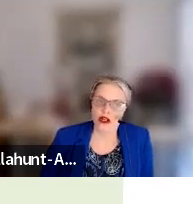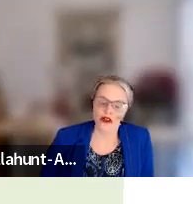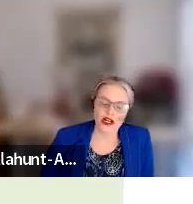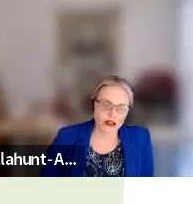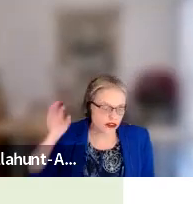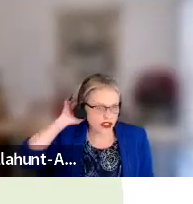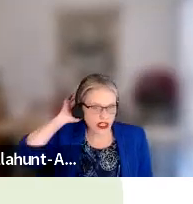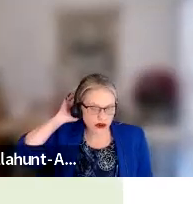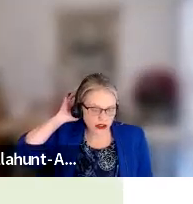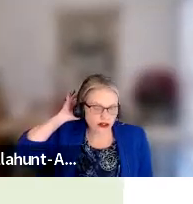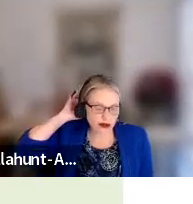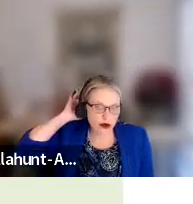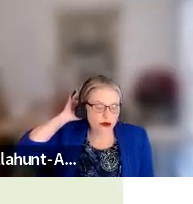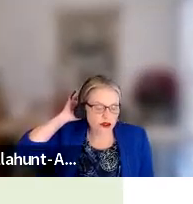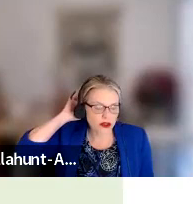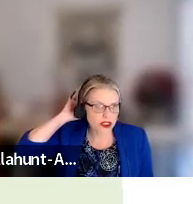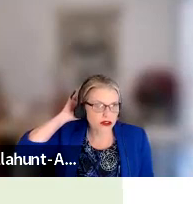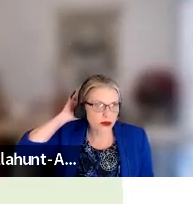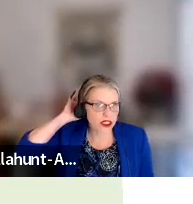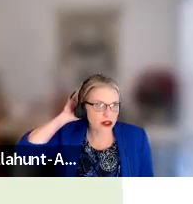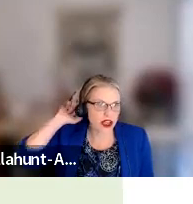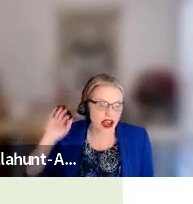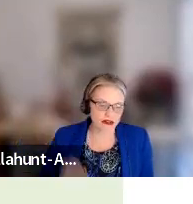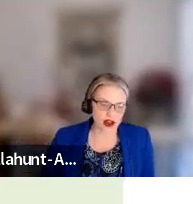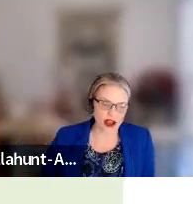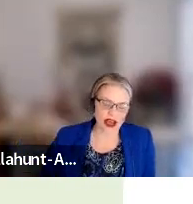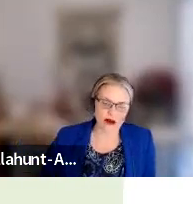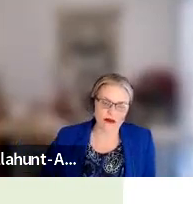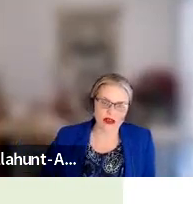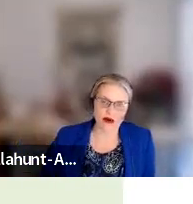And then I served as a State Director of Family Programs and Services for about a year and a half.